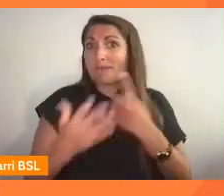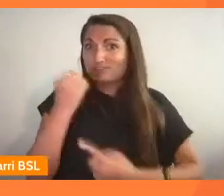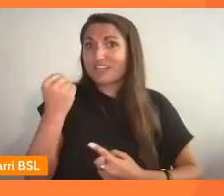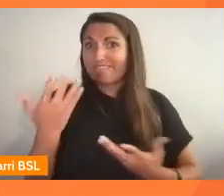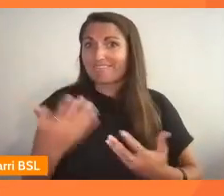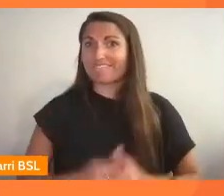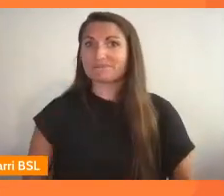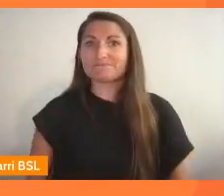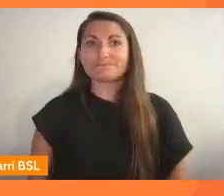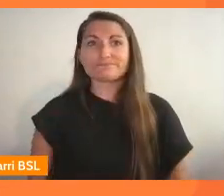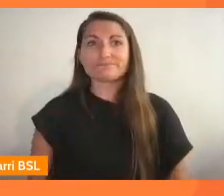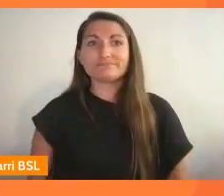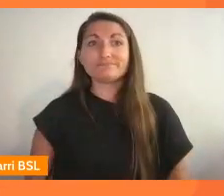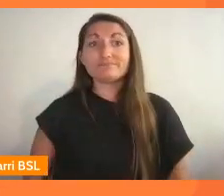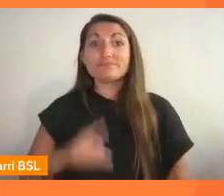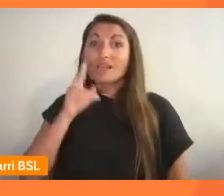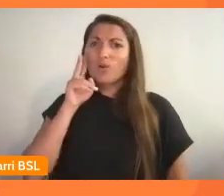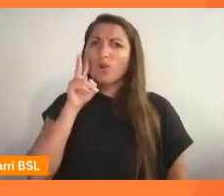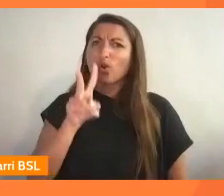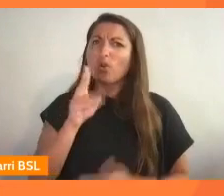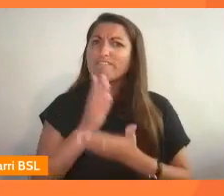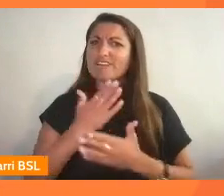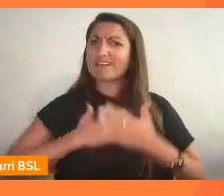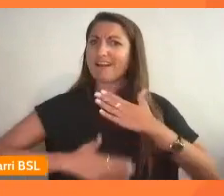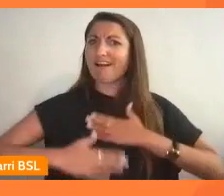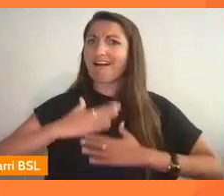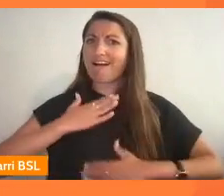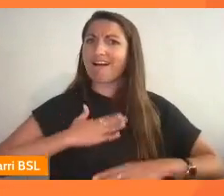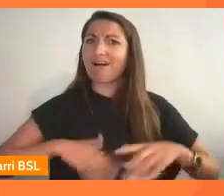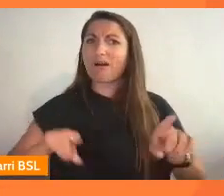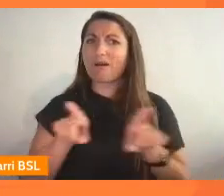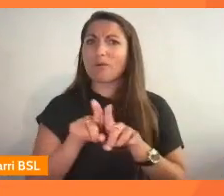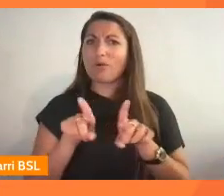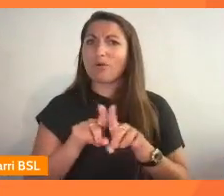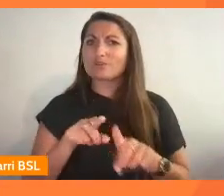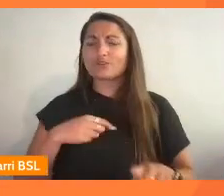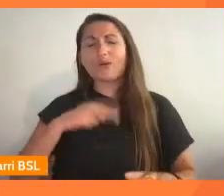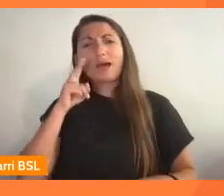And it looks very calm, I am looking at a beautiful swan on the surface